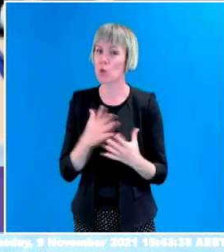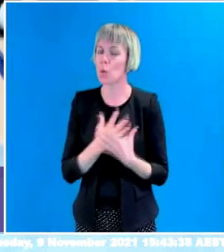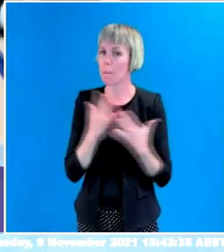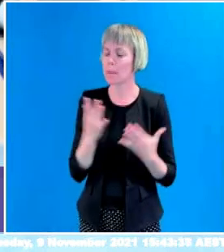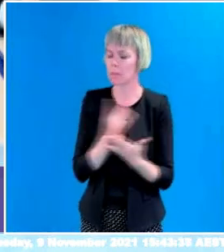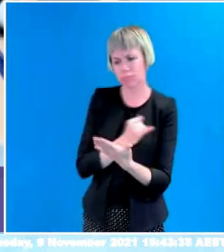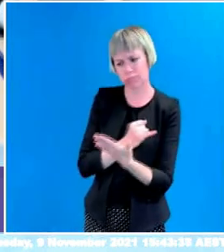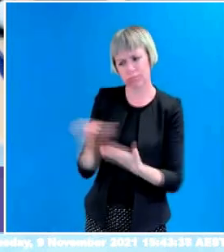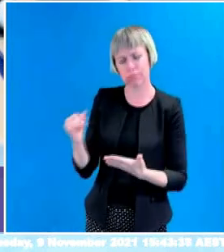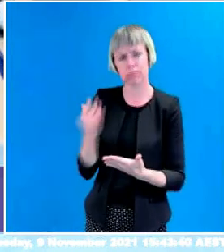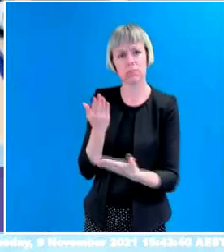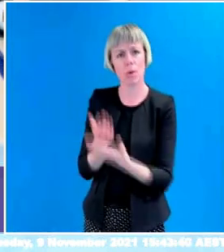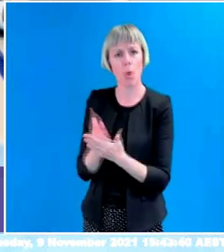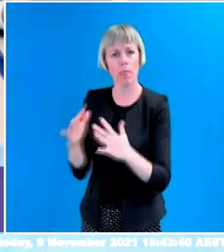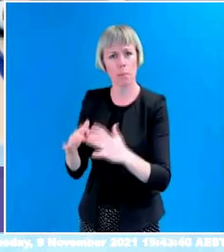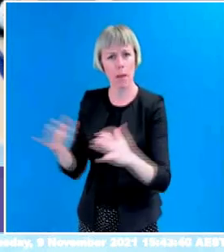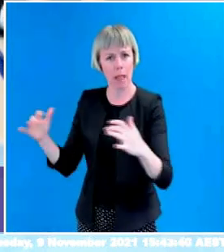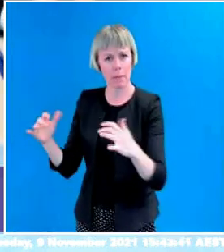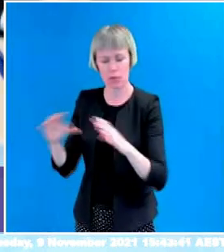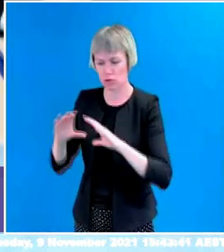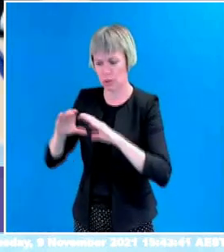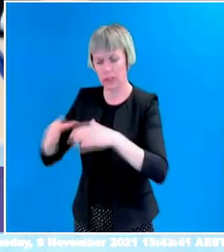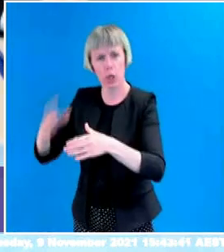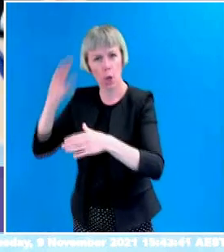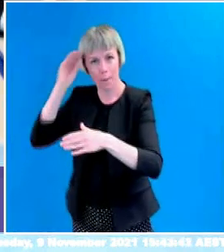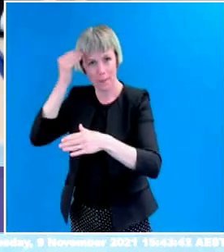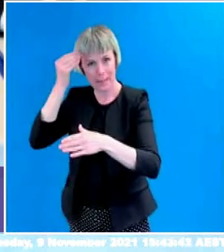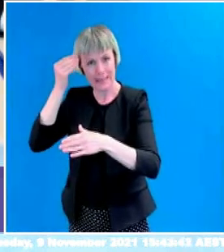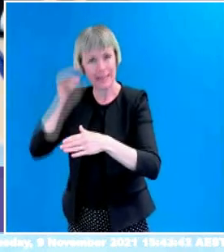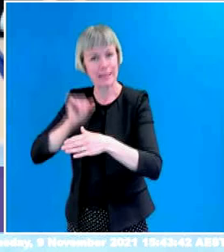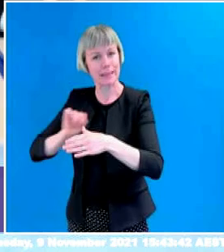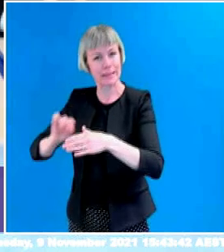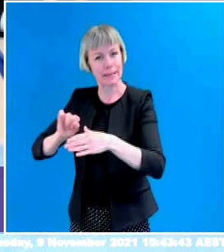the kind of commentaries on the scheme.